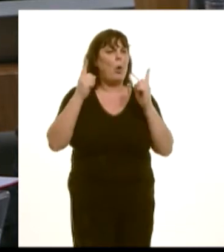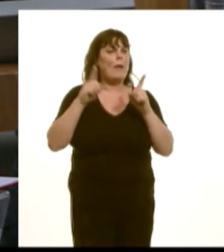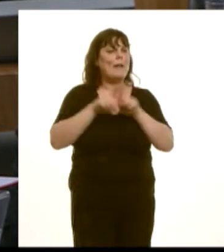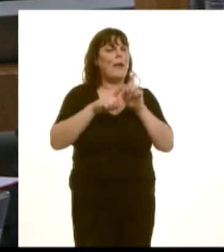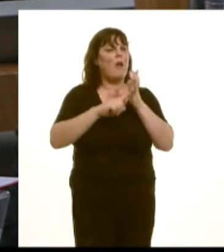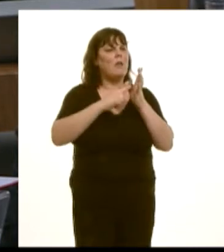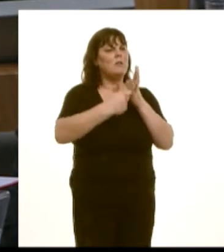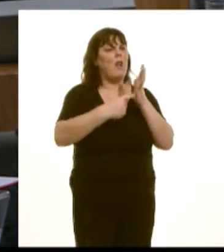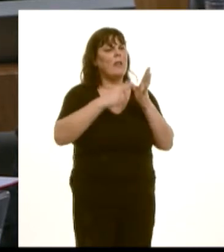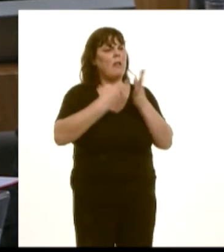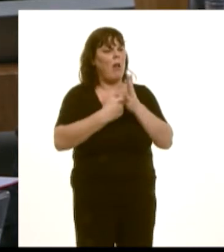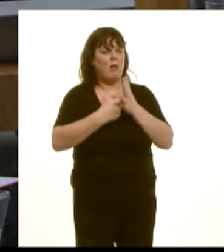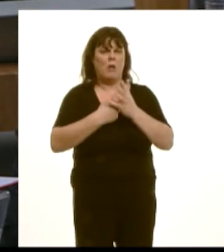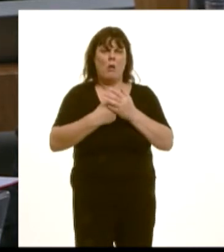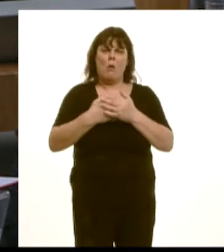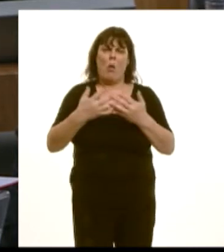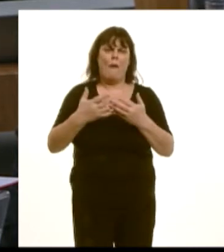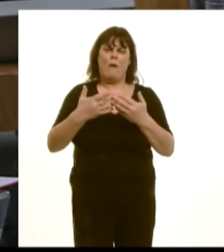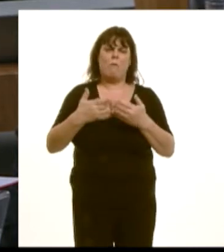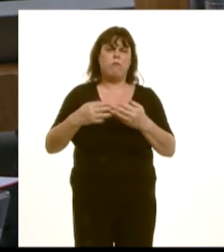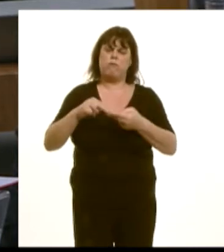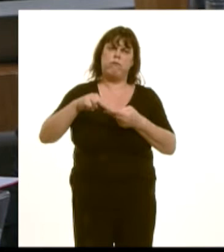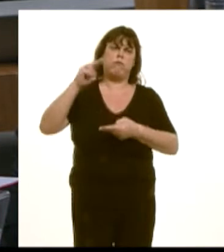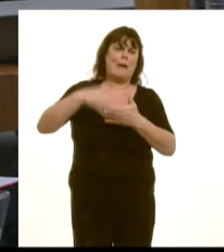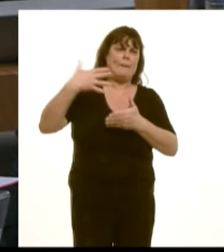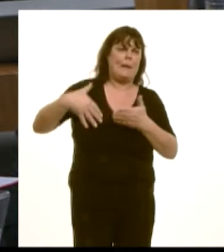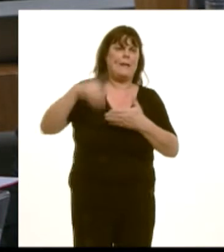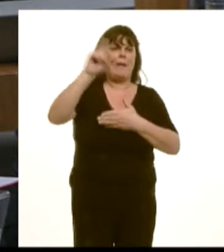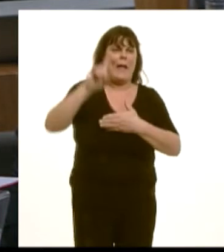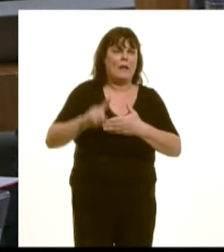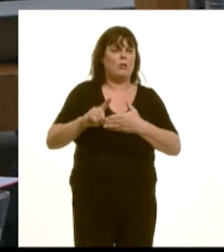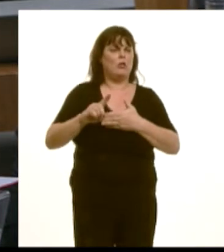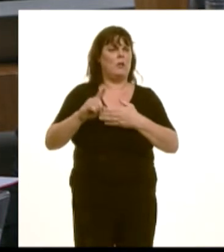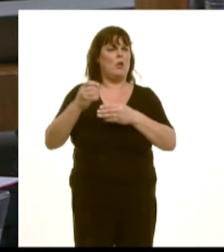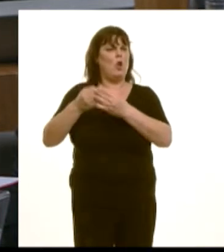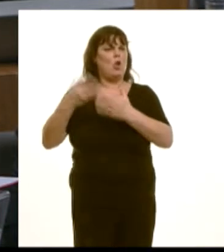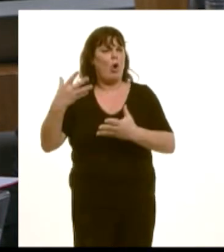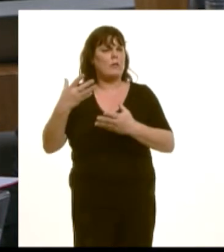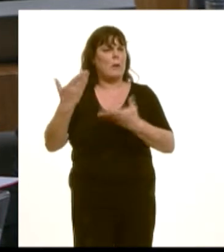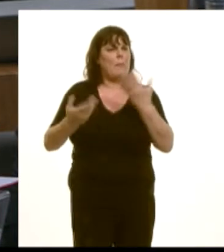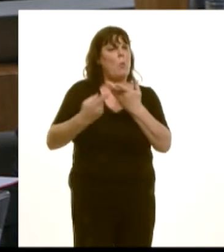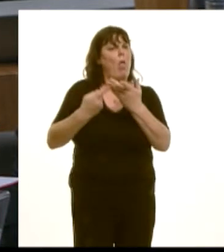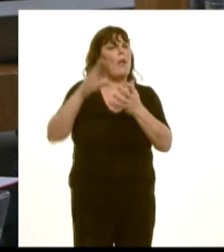already wrestling with enormously high energy costs as compared to those in some of the other countries that they produce in. So, I would be very reluctant to do that. However,